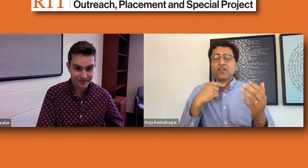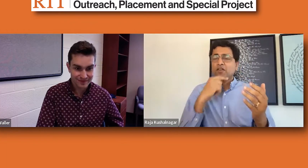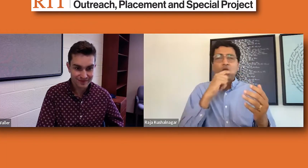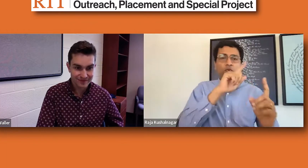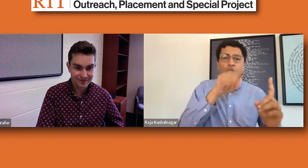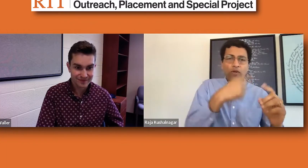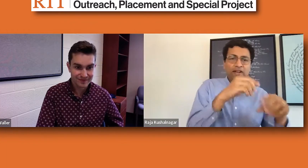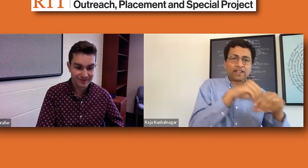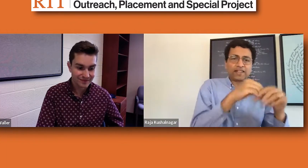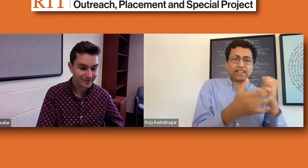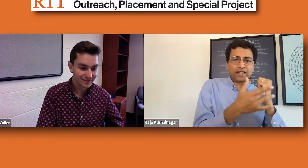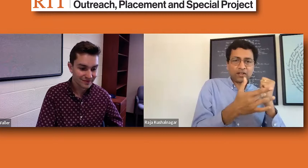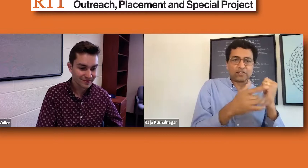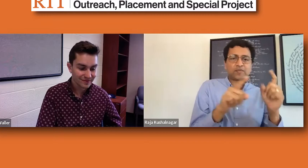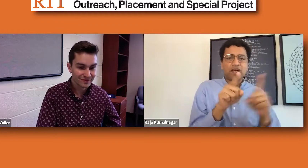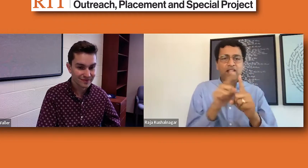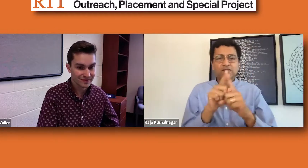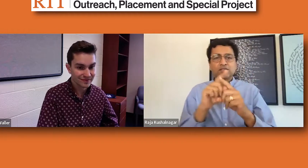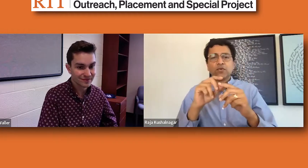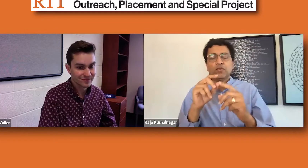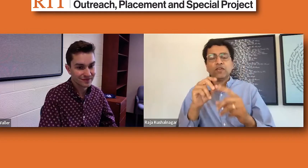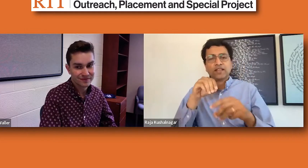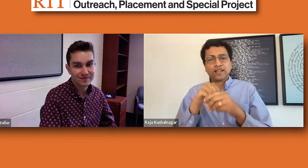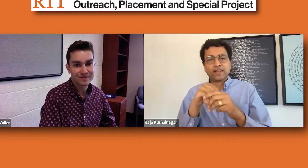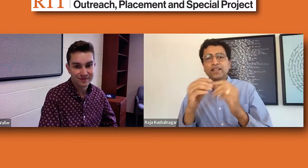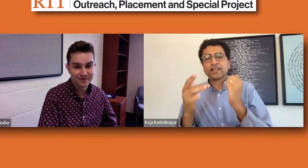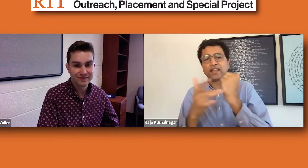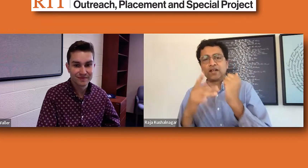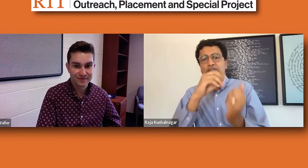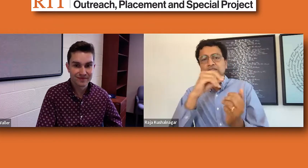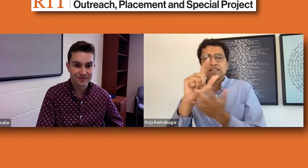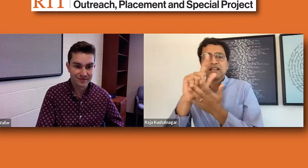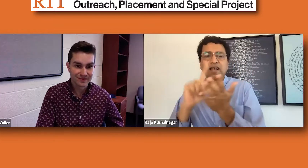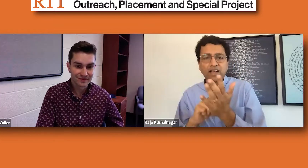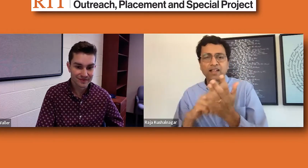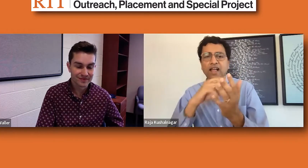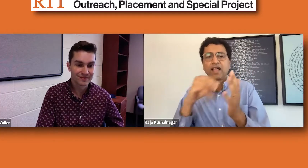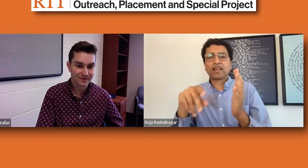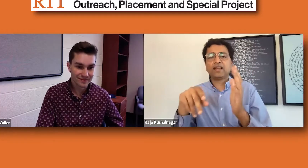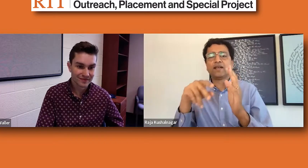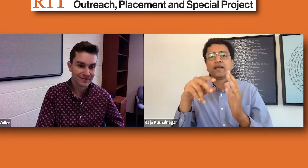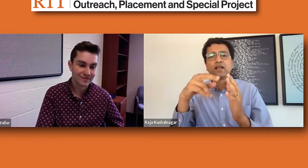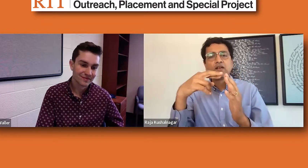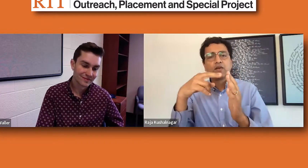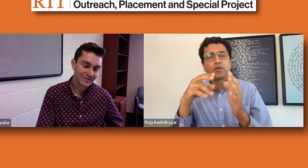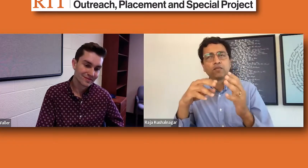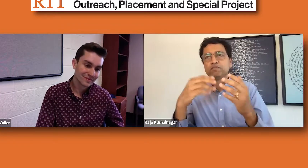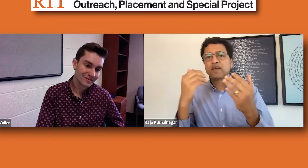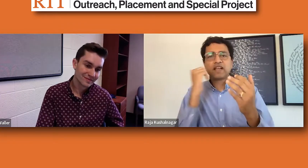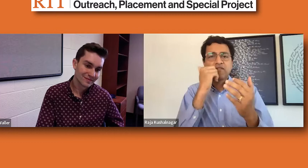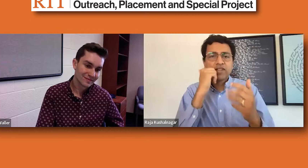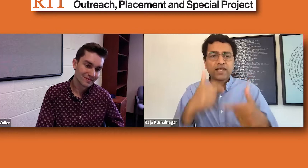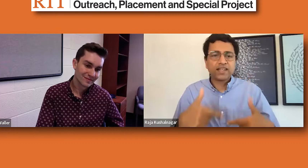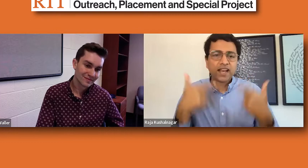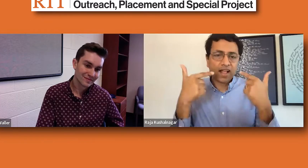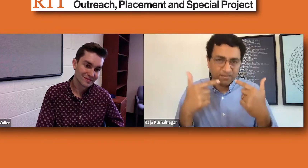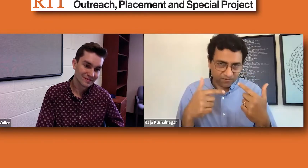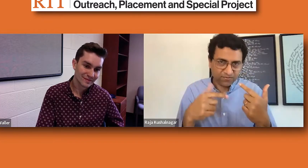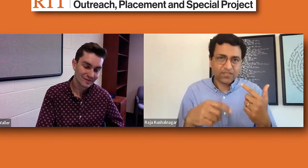but in the legal field as well, and how it applies to everyday life. I mean, so right now we have artificial intelligence